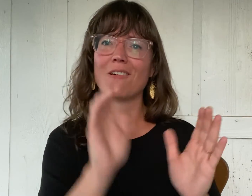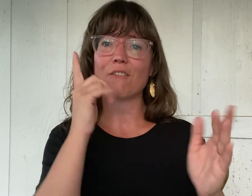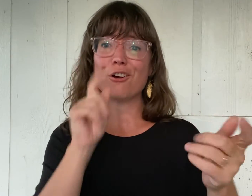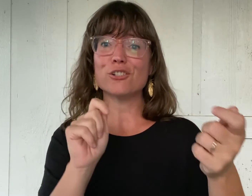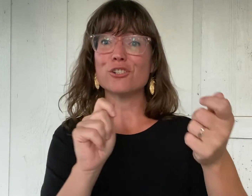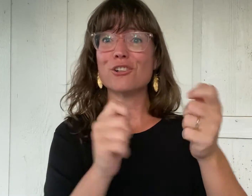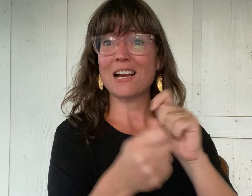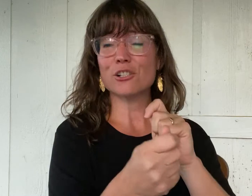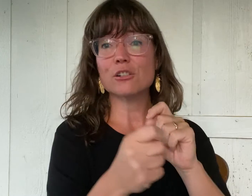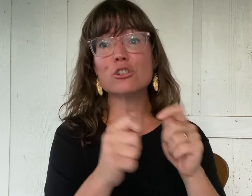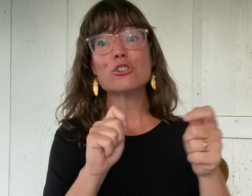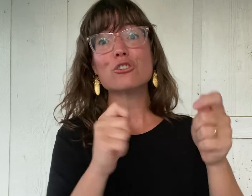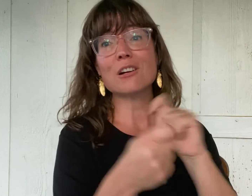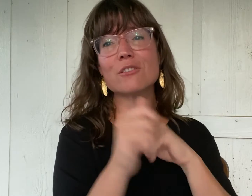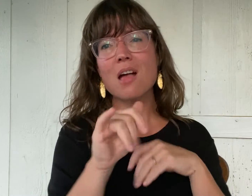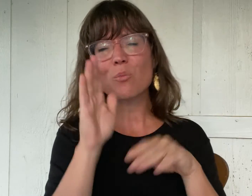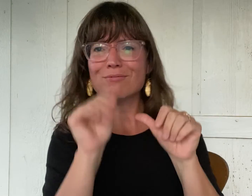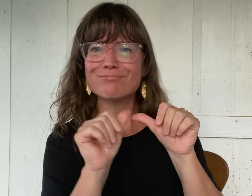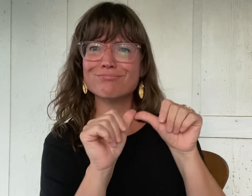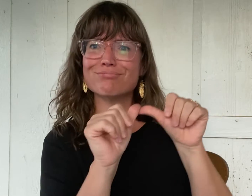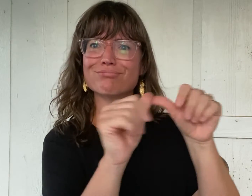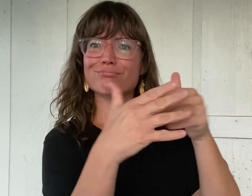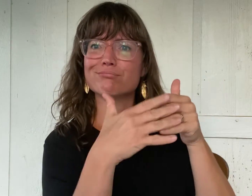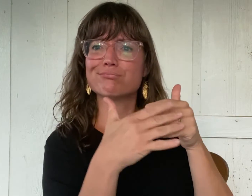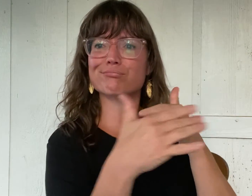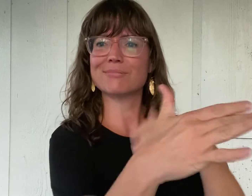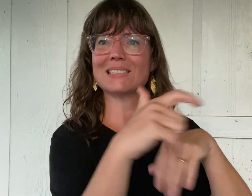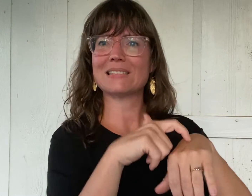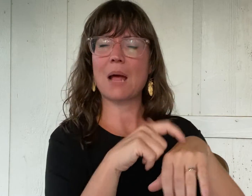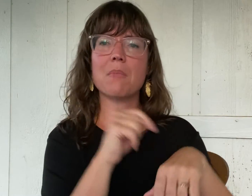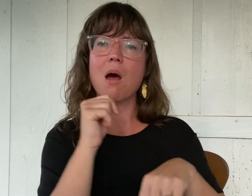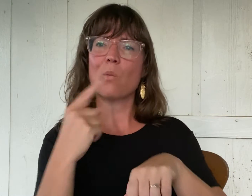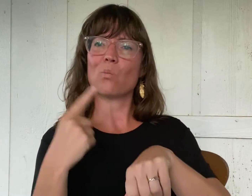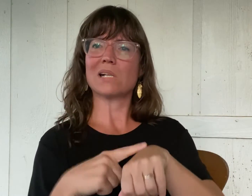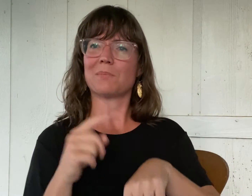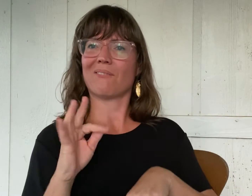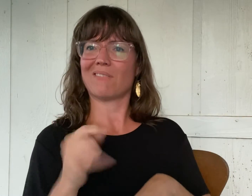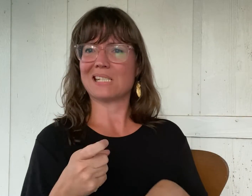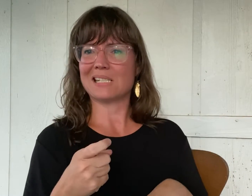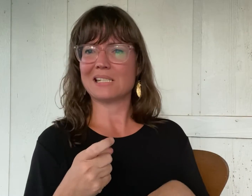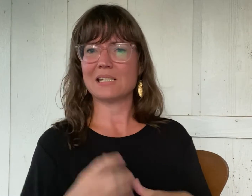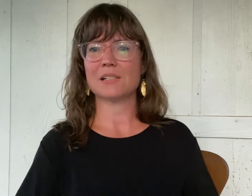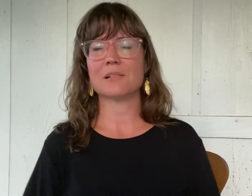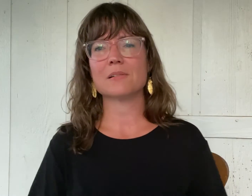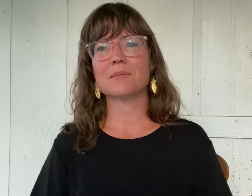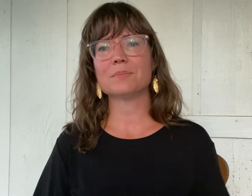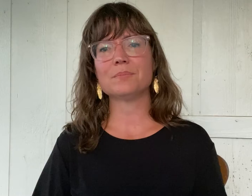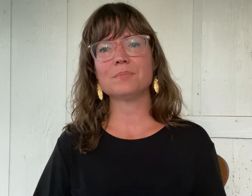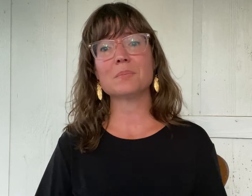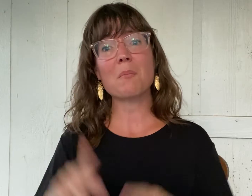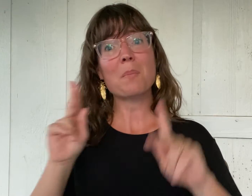on the system to work in our favor in order to push for change that would be sustainable over time